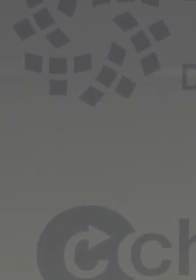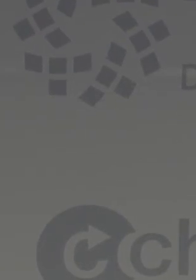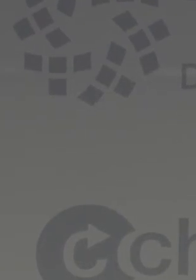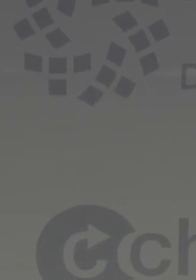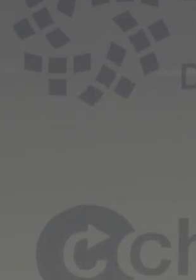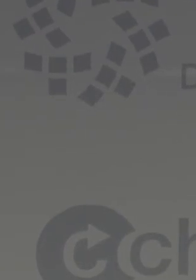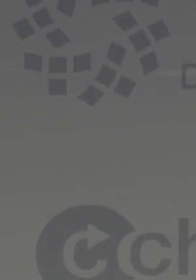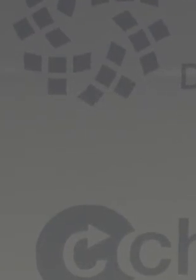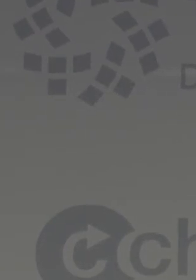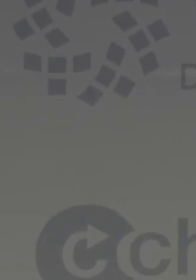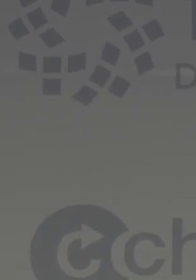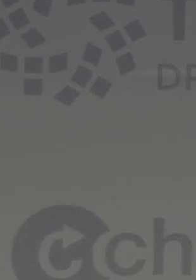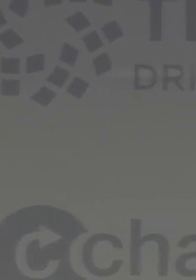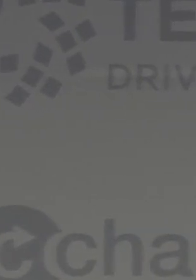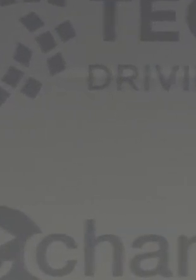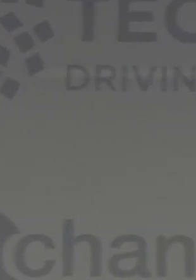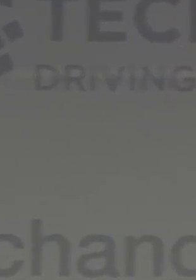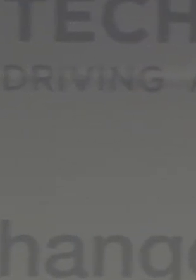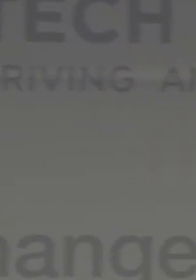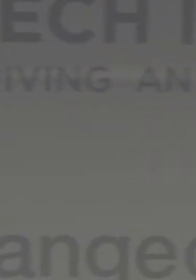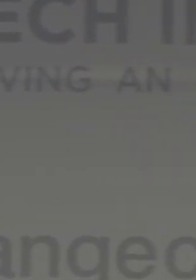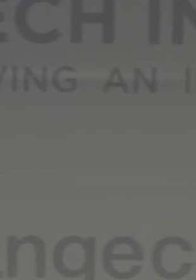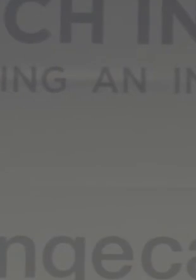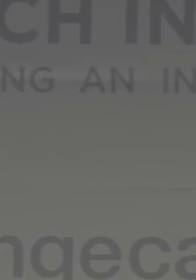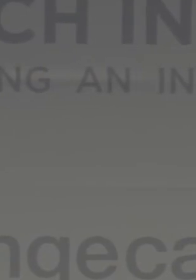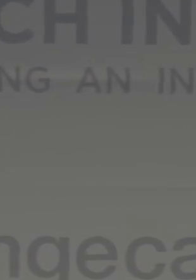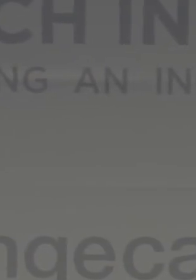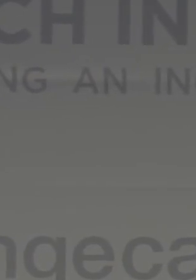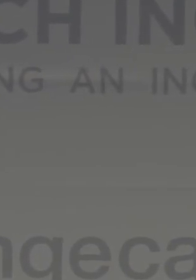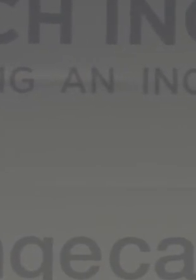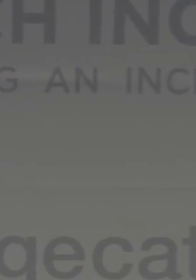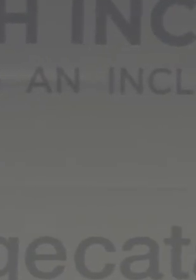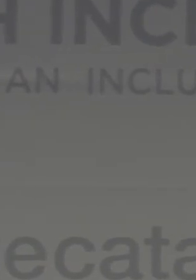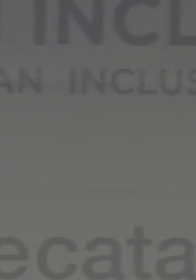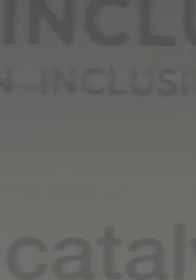audience everything changed my life and changed the entire course of how we